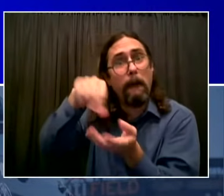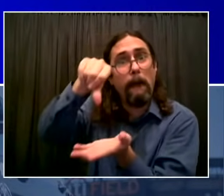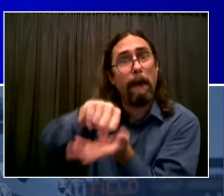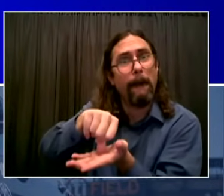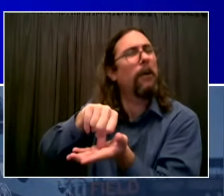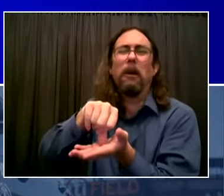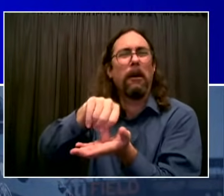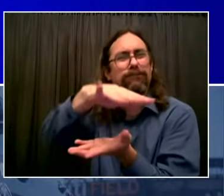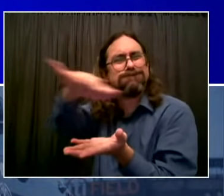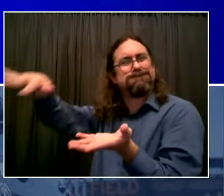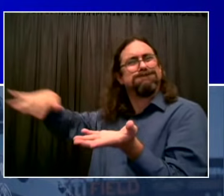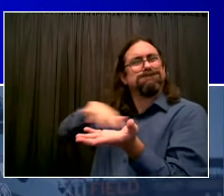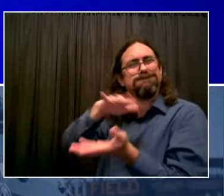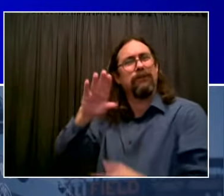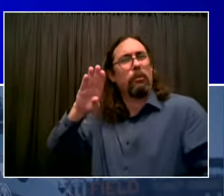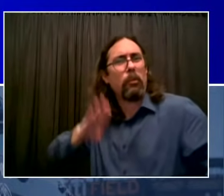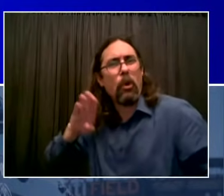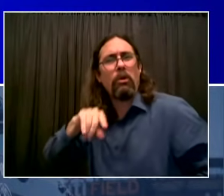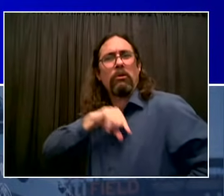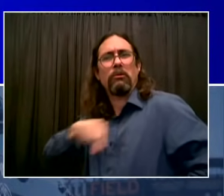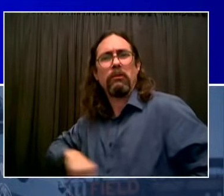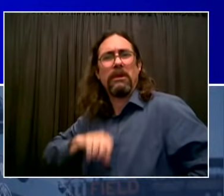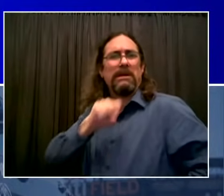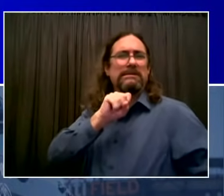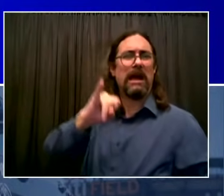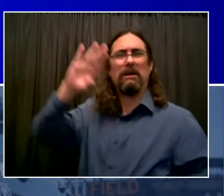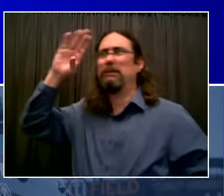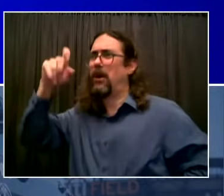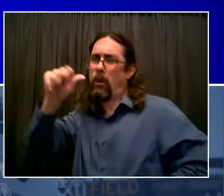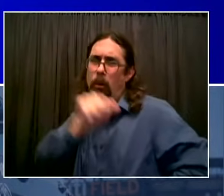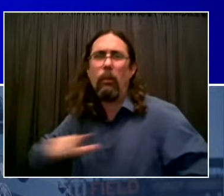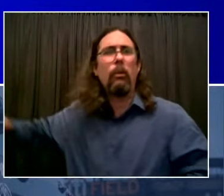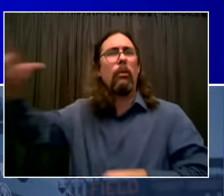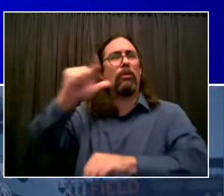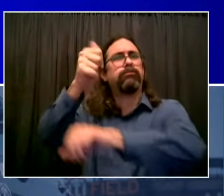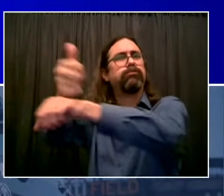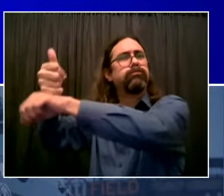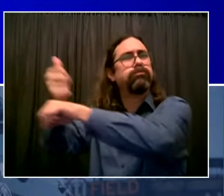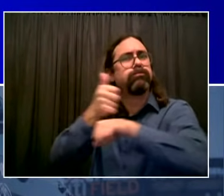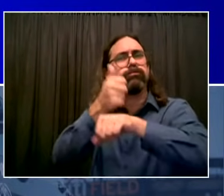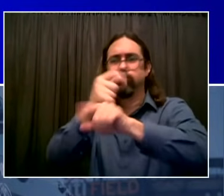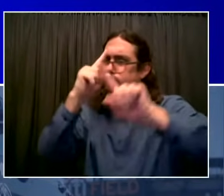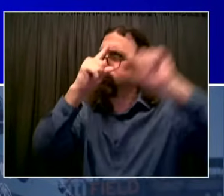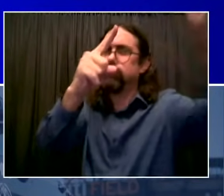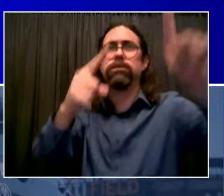THE BETTER. WE WANT A FULLY ELECTRIC GOVERNMENT GéEET. WE'RE GOING TO